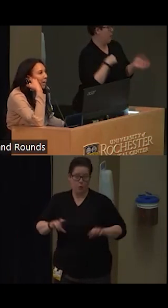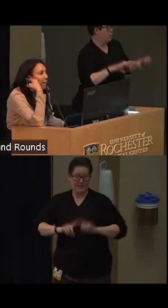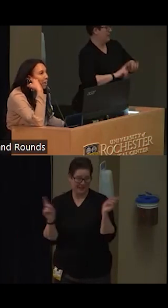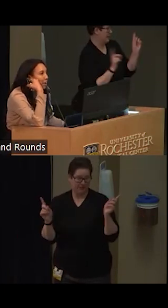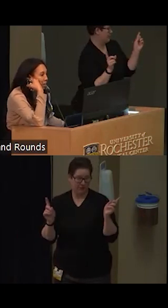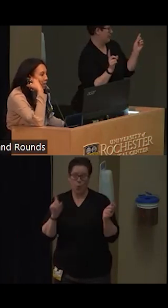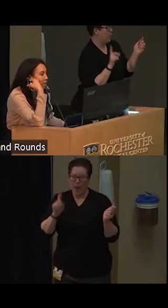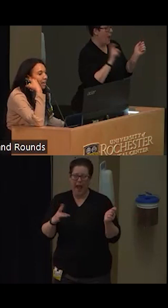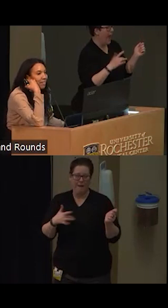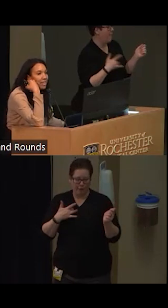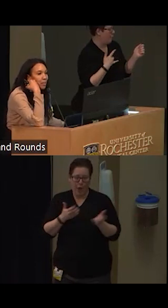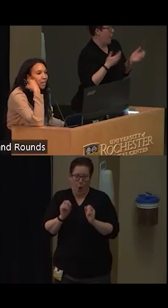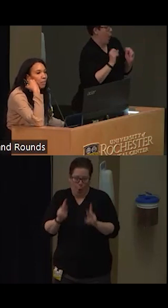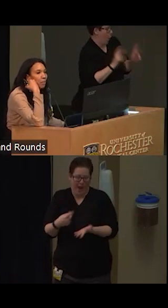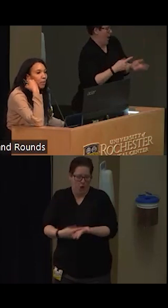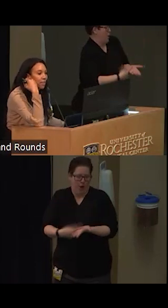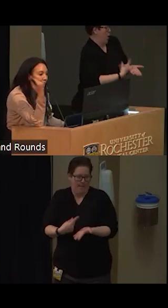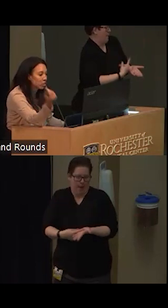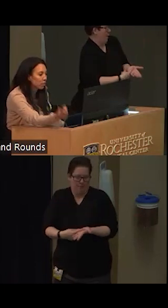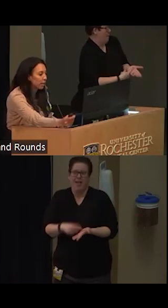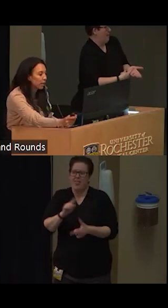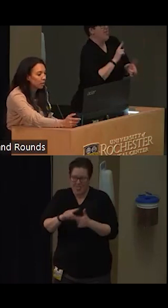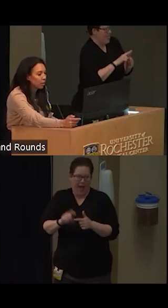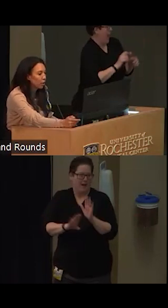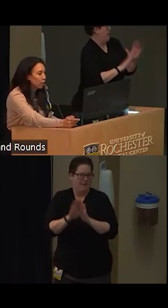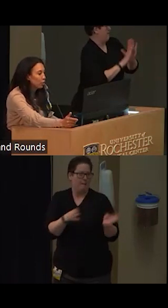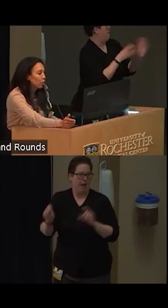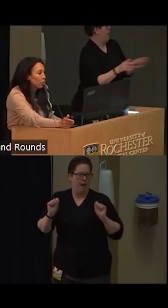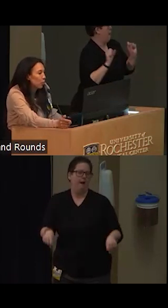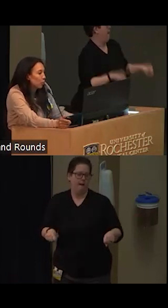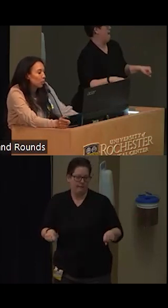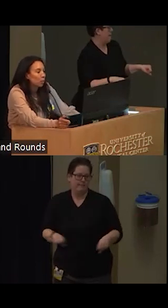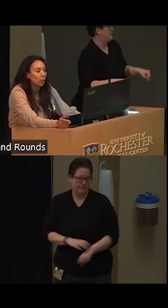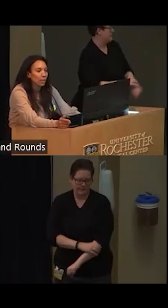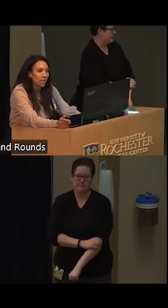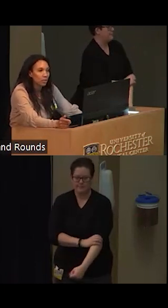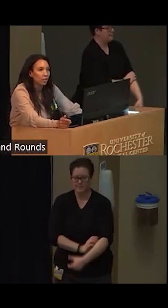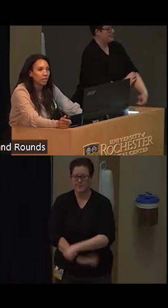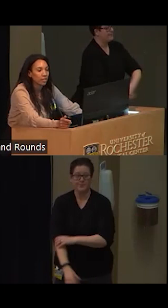okay talking about it and that's how we come up with action planning so what we did is we looked